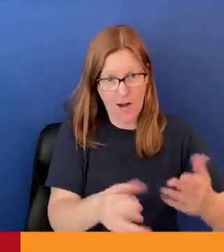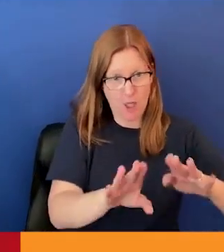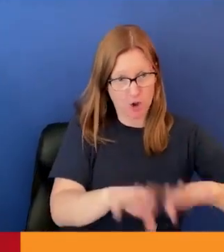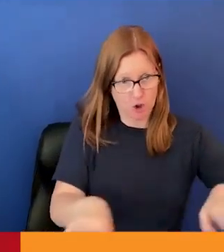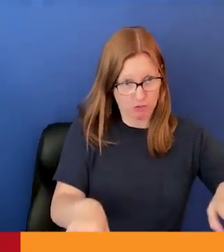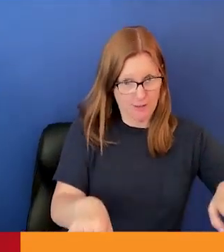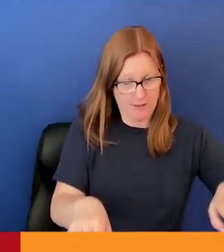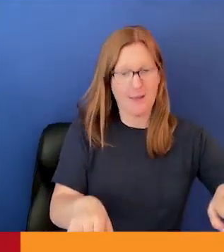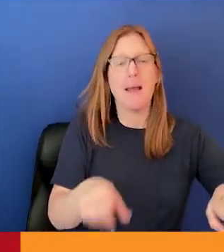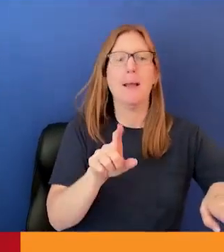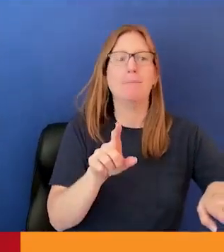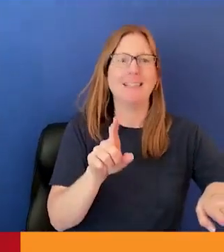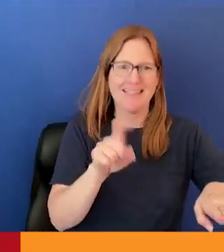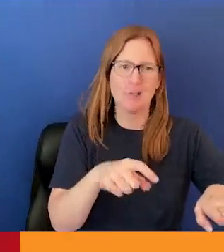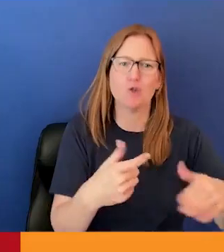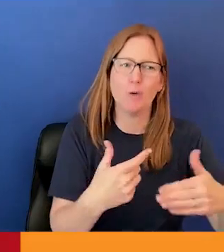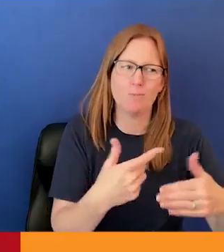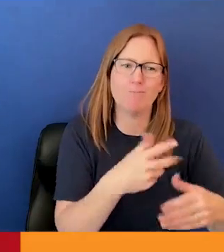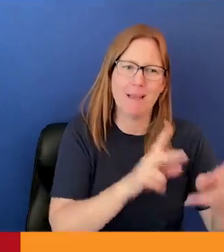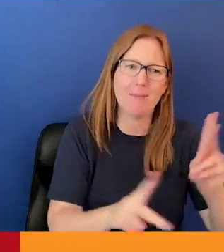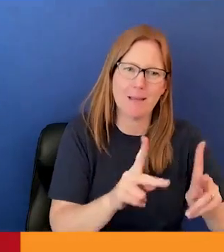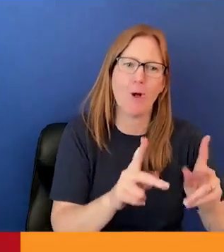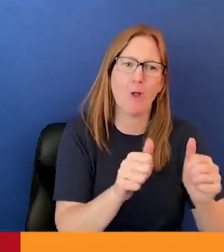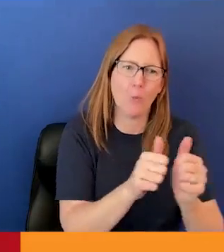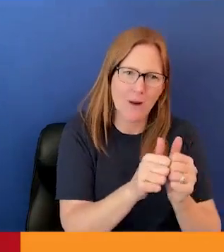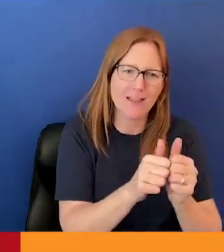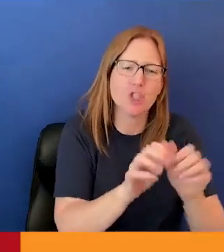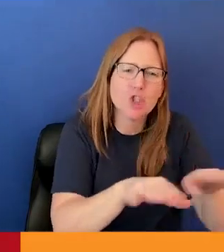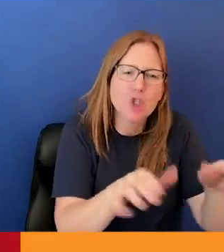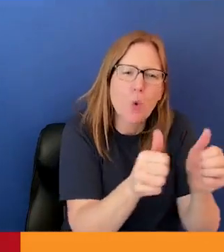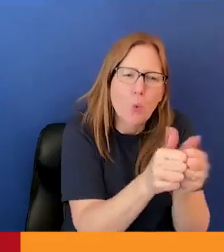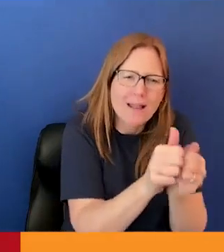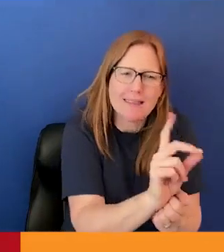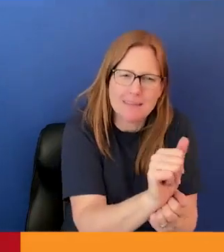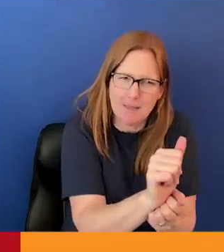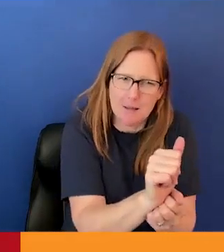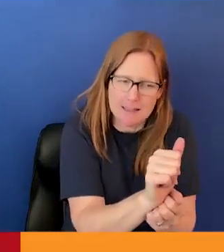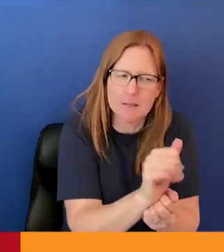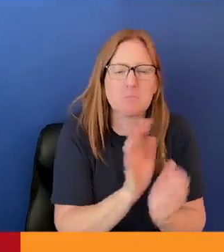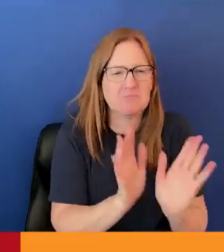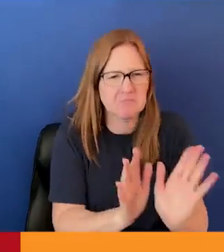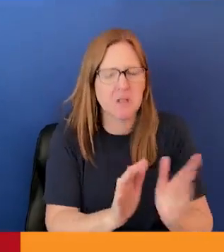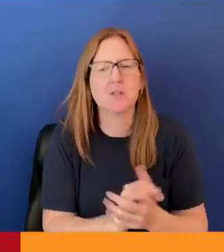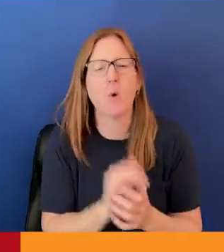children with disabilities that they are caring for. So that again, would be the distinction there